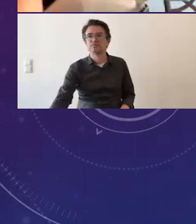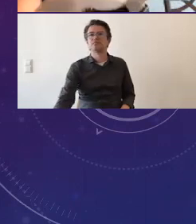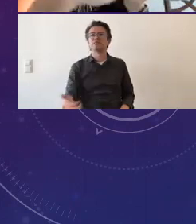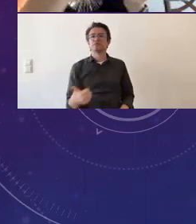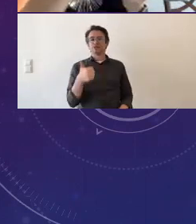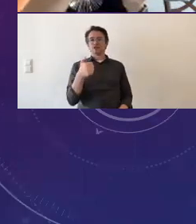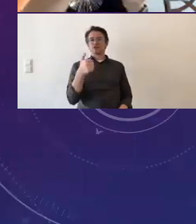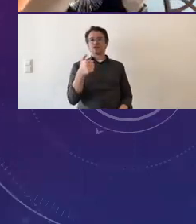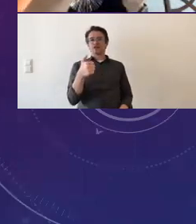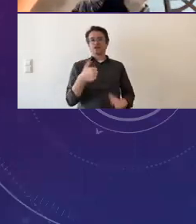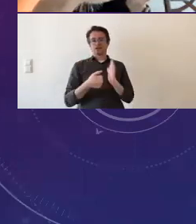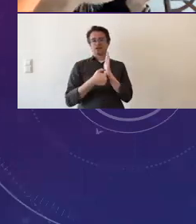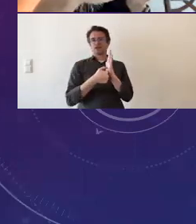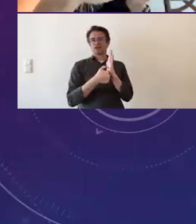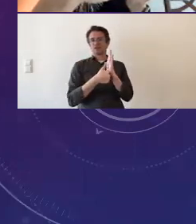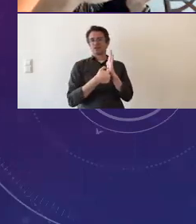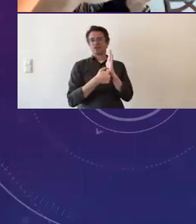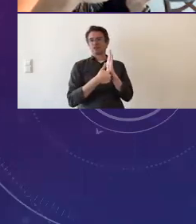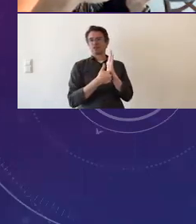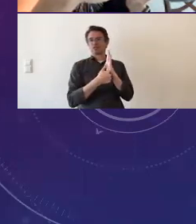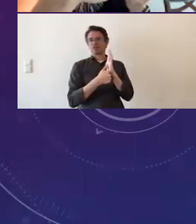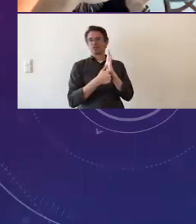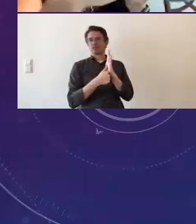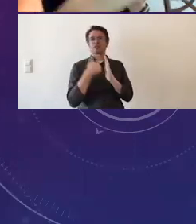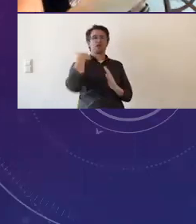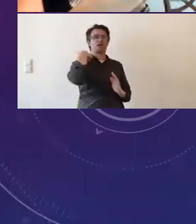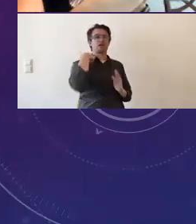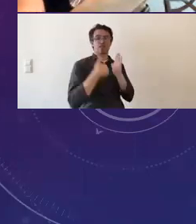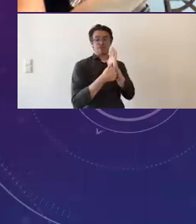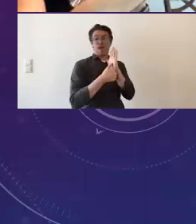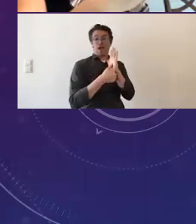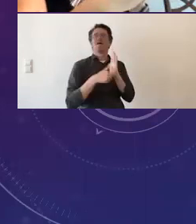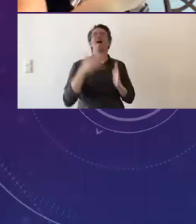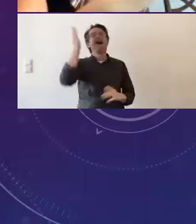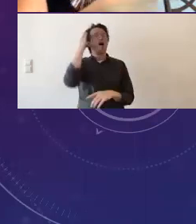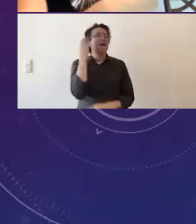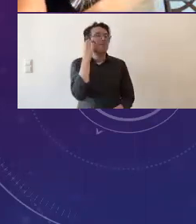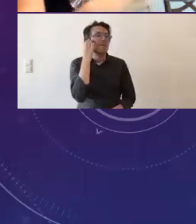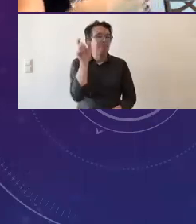smile and that means a person is smiling if you draw a circle